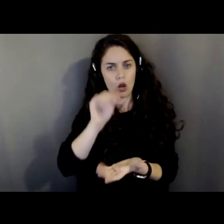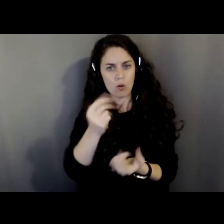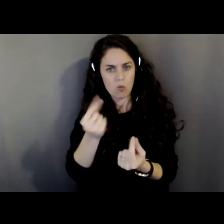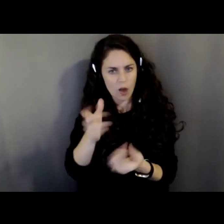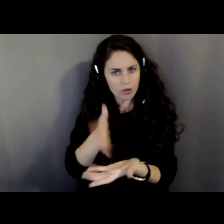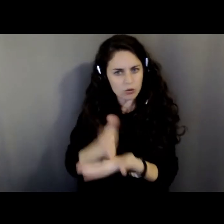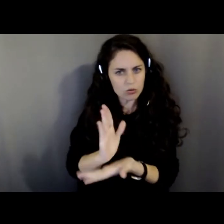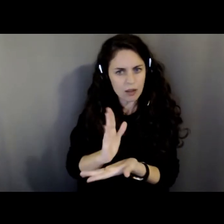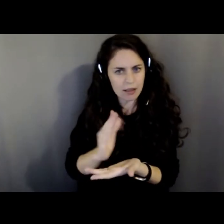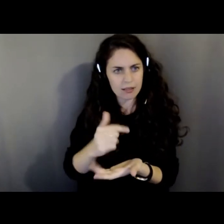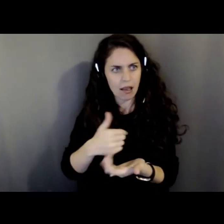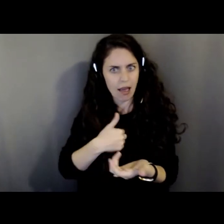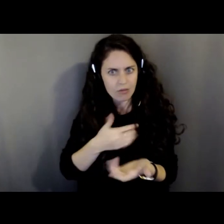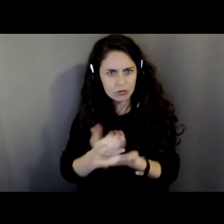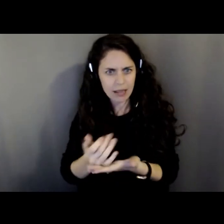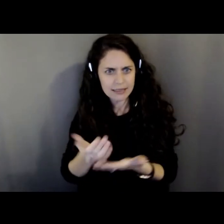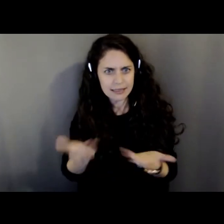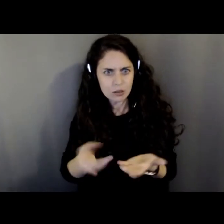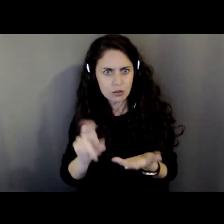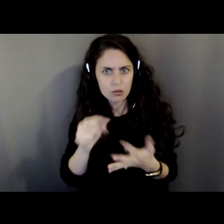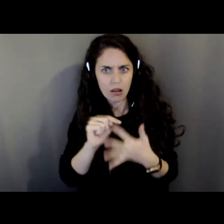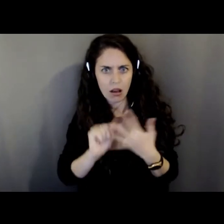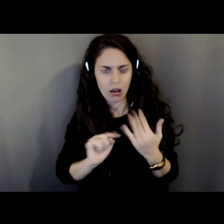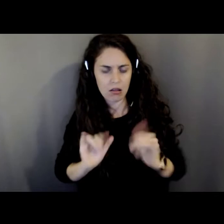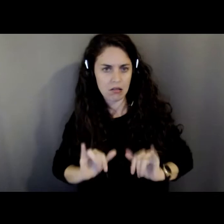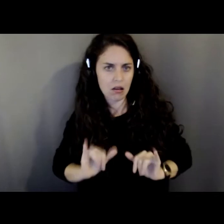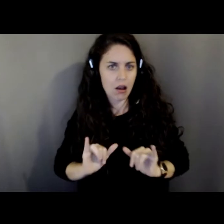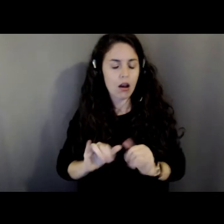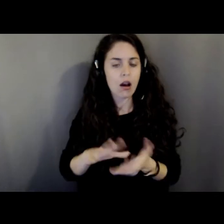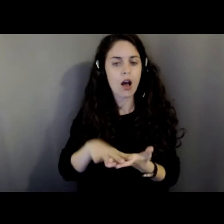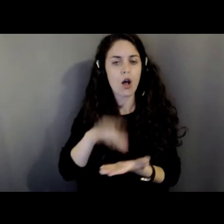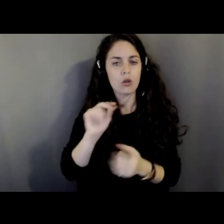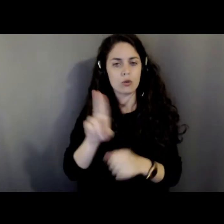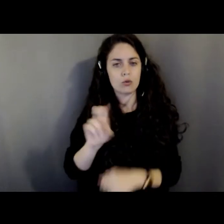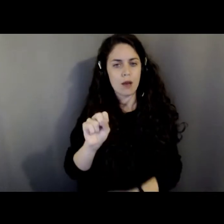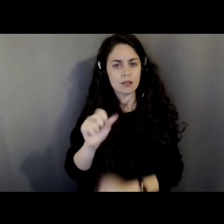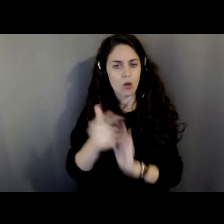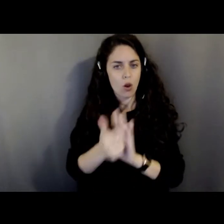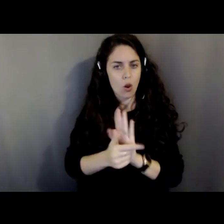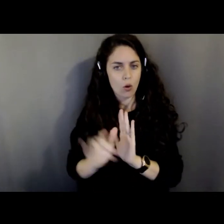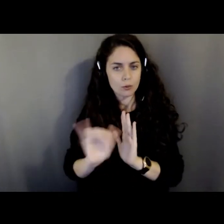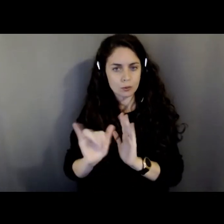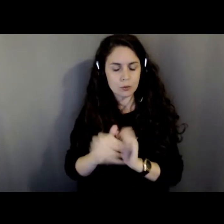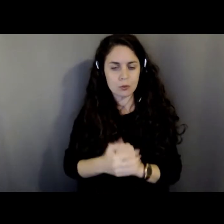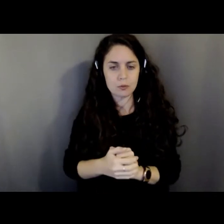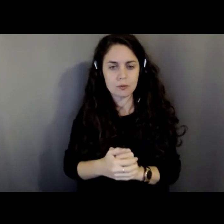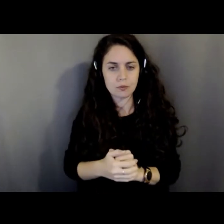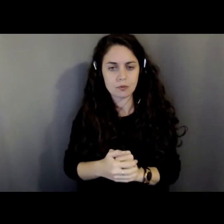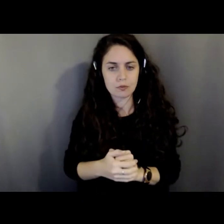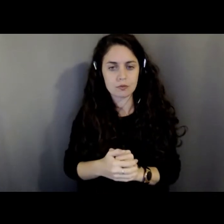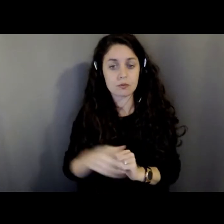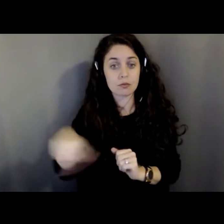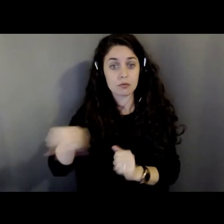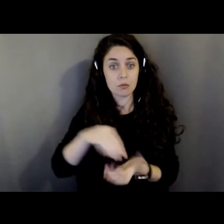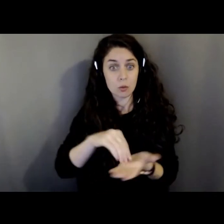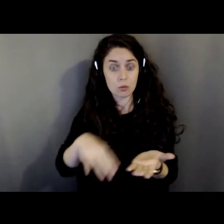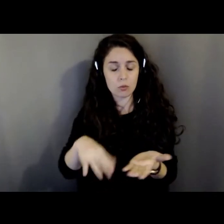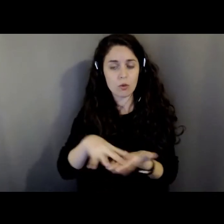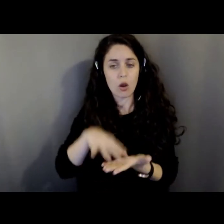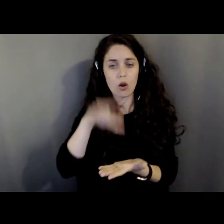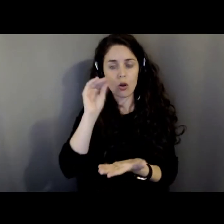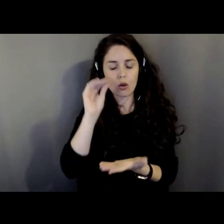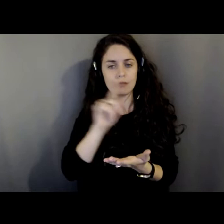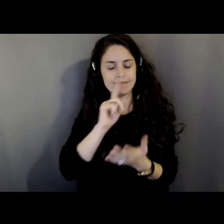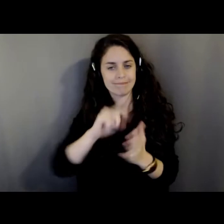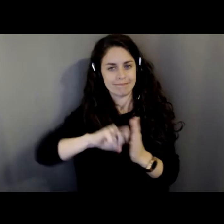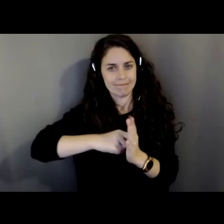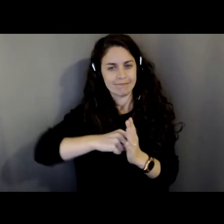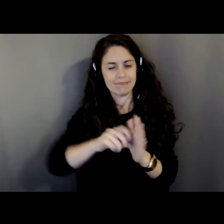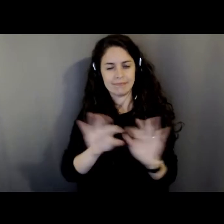with a disability and they learn about US laws. They also learn key disability related vocabulary